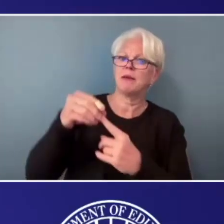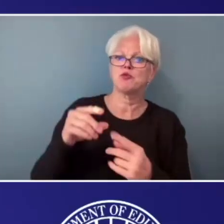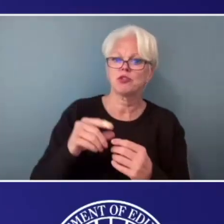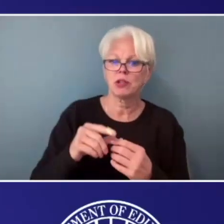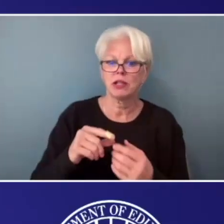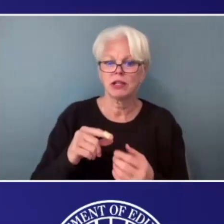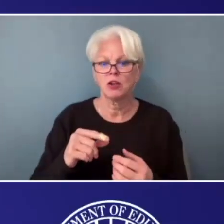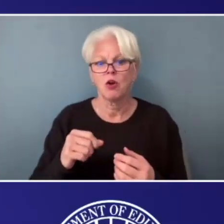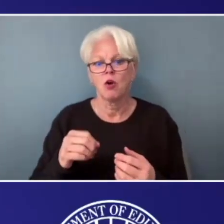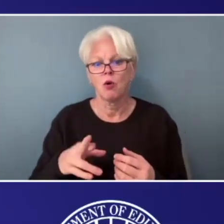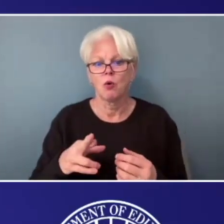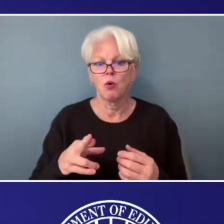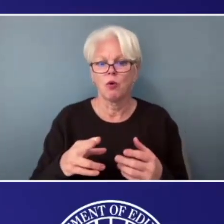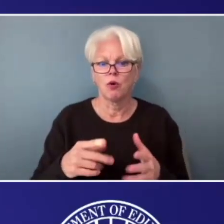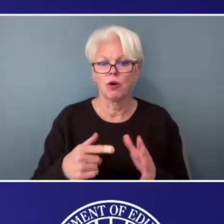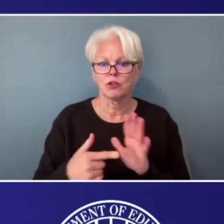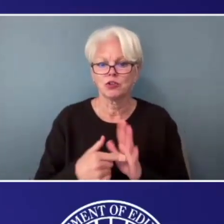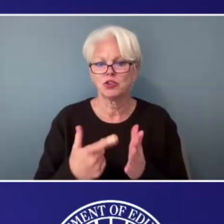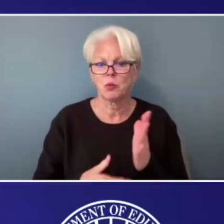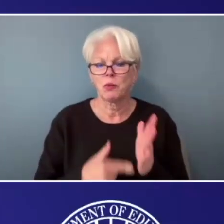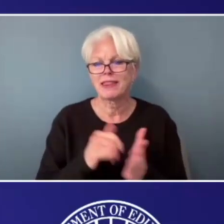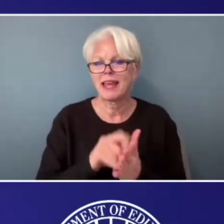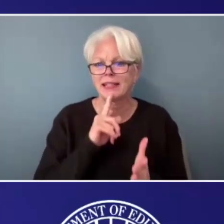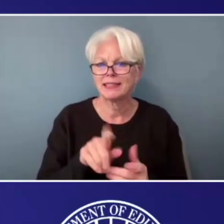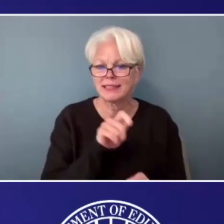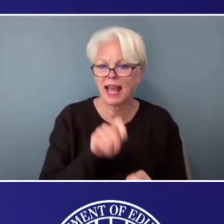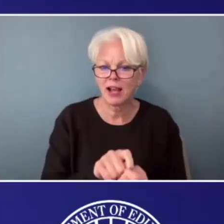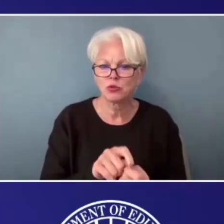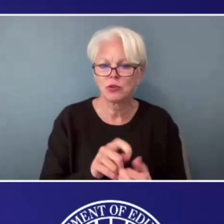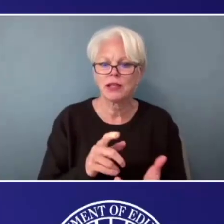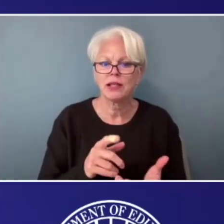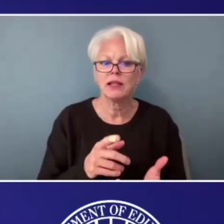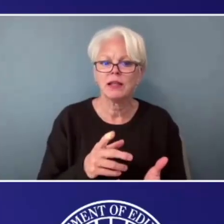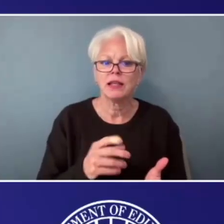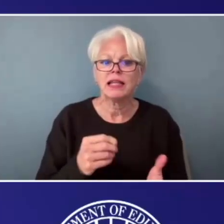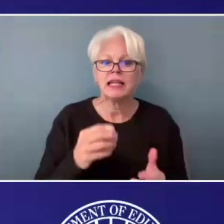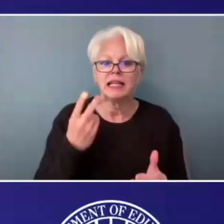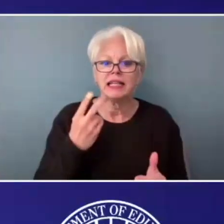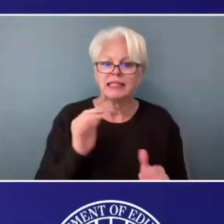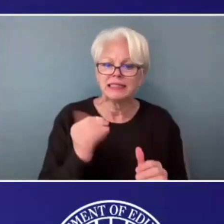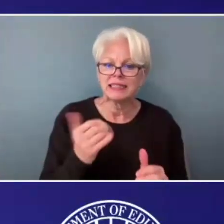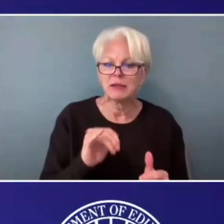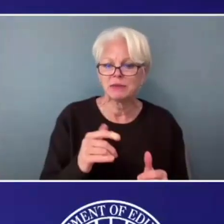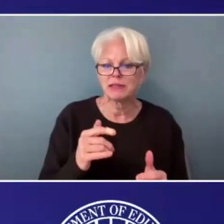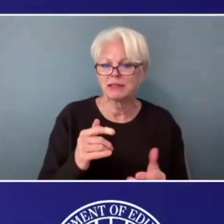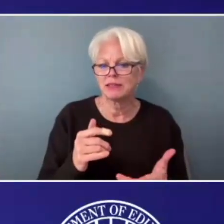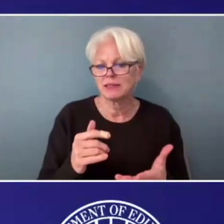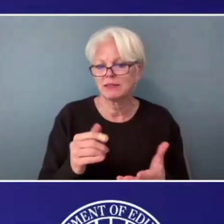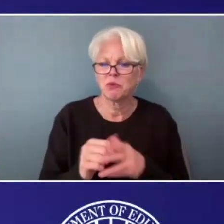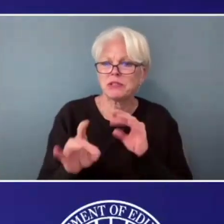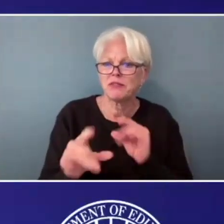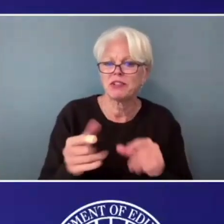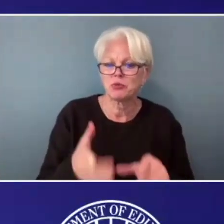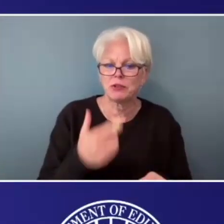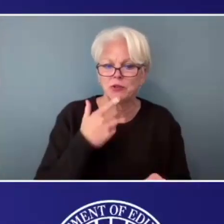most efficient way to do it by saying program of study in this context means this. Because, you know, it doesn't, you know,